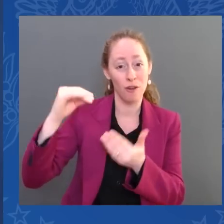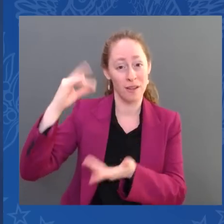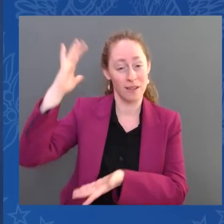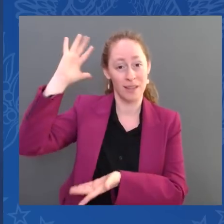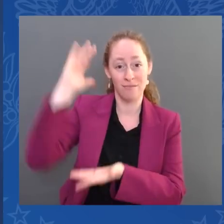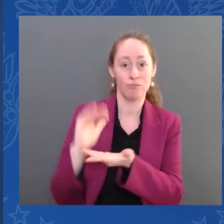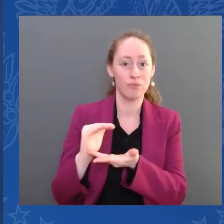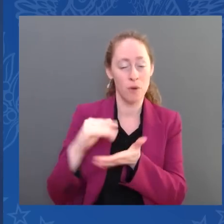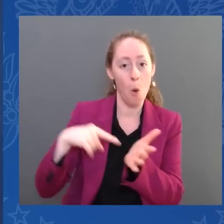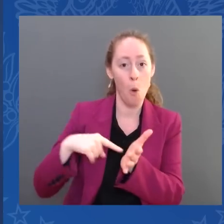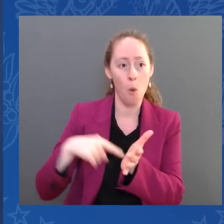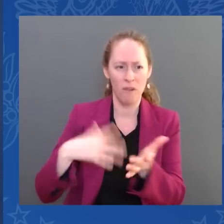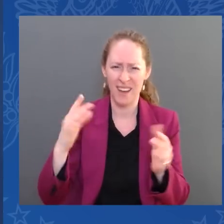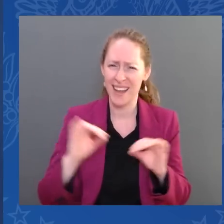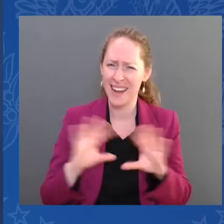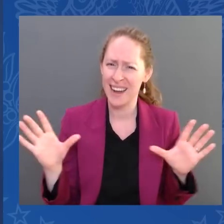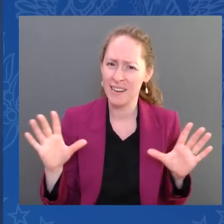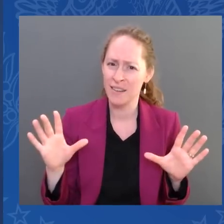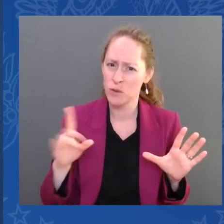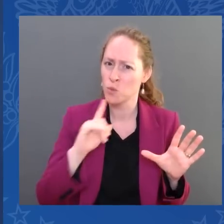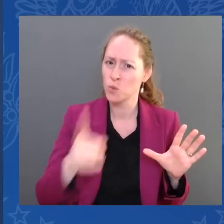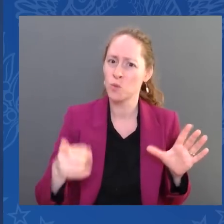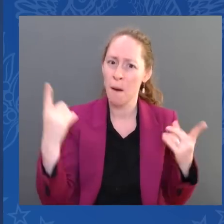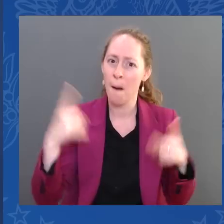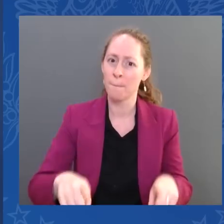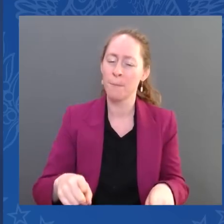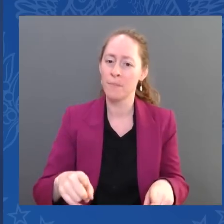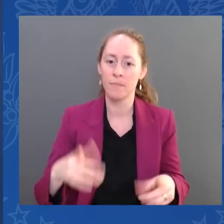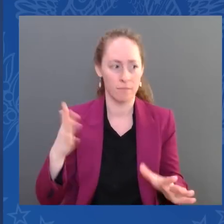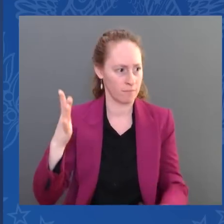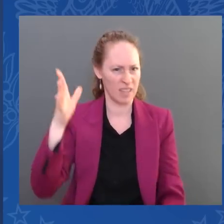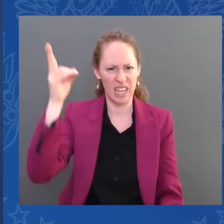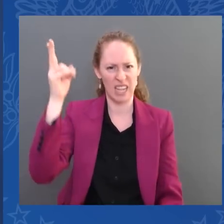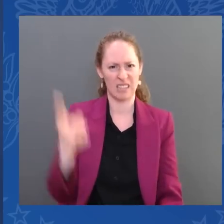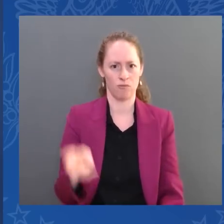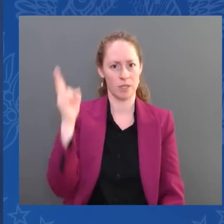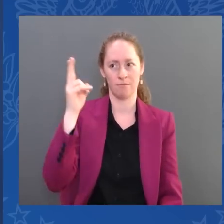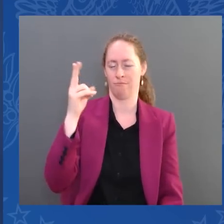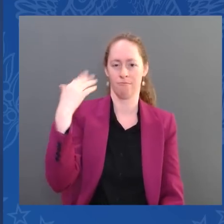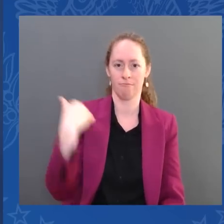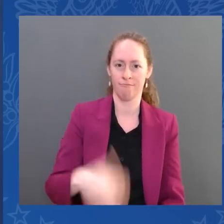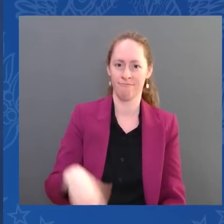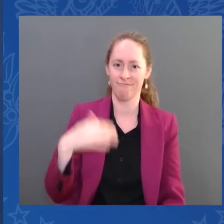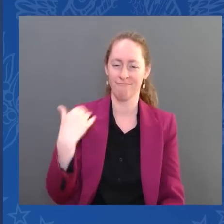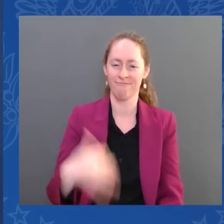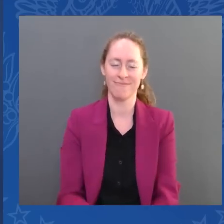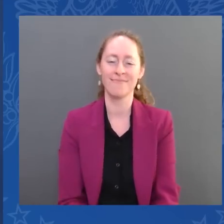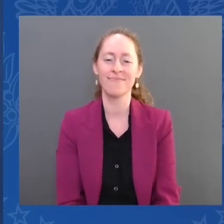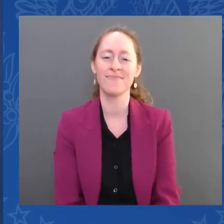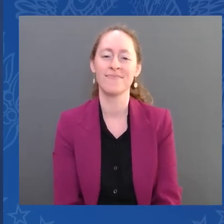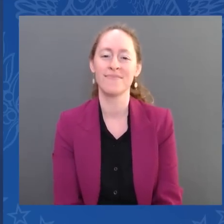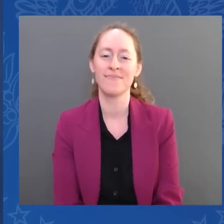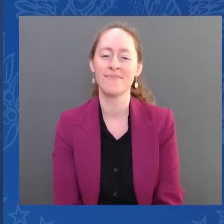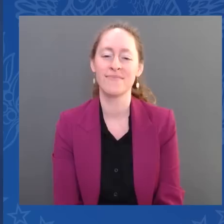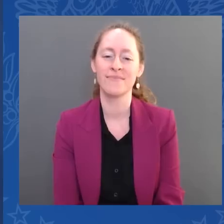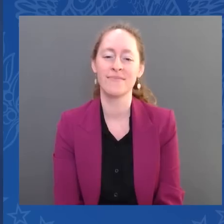And by the way, those aren't White House projections. They come from the nonpartisan Congressional Budget Office that you in the press and everybody around the country